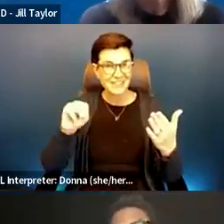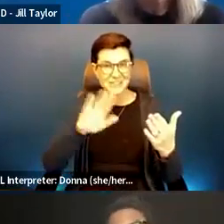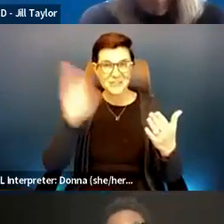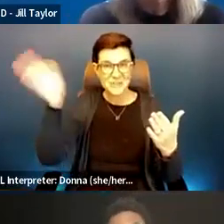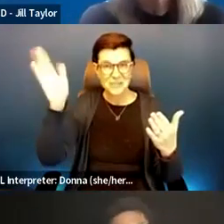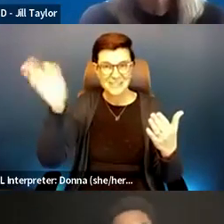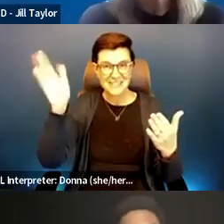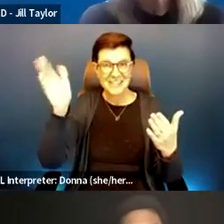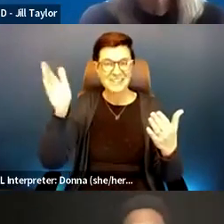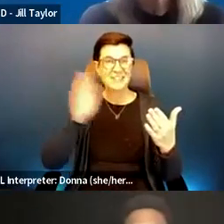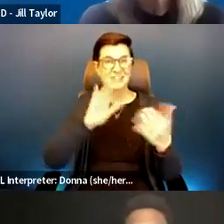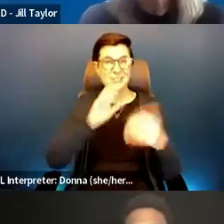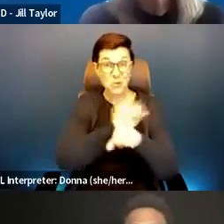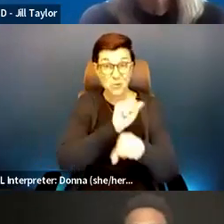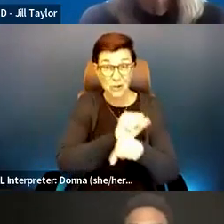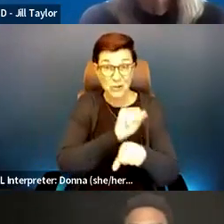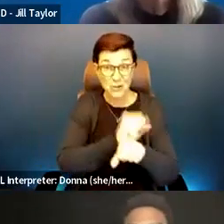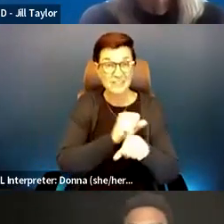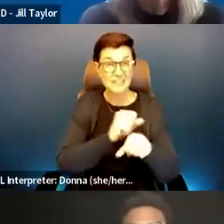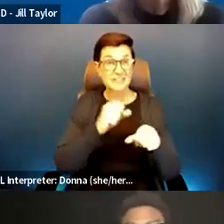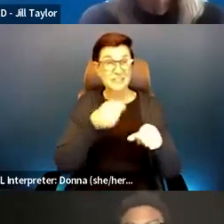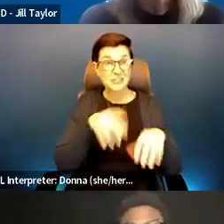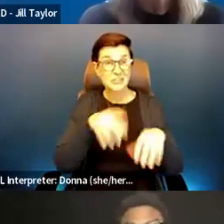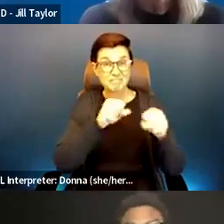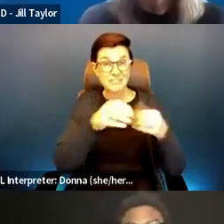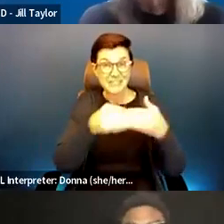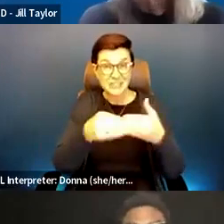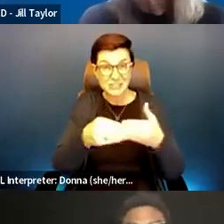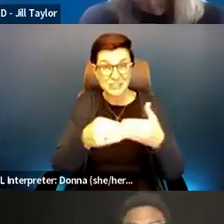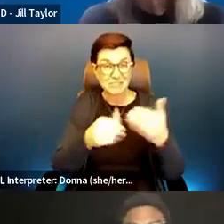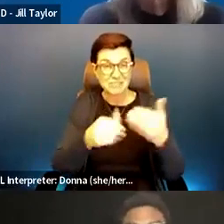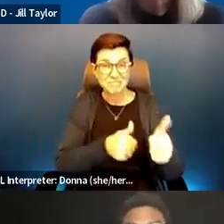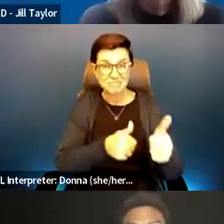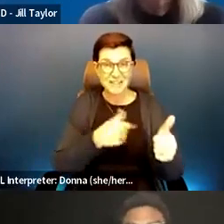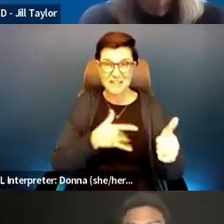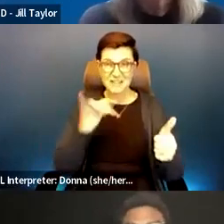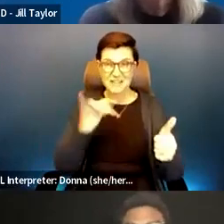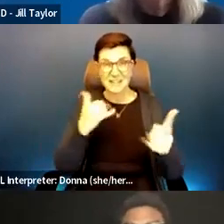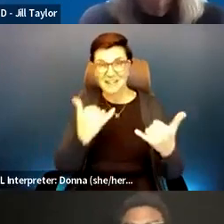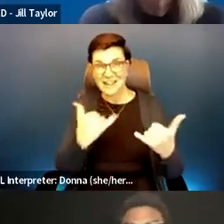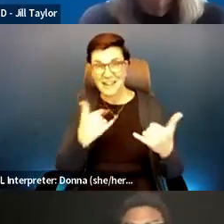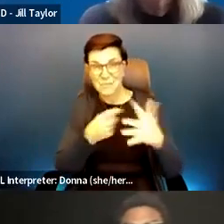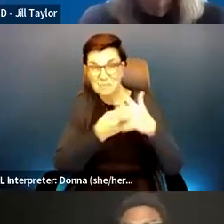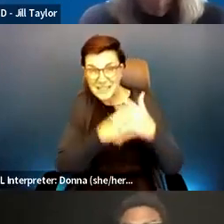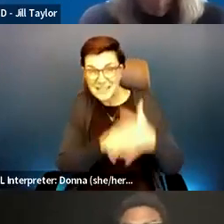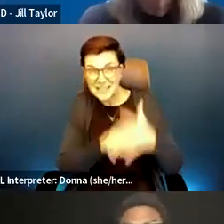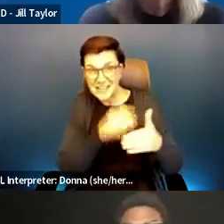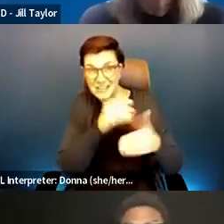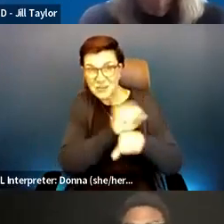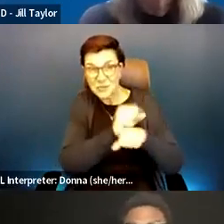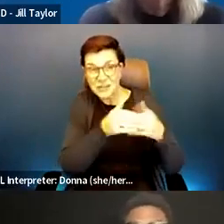for your work, for your leadership. I feel like we're just at the beginning of this pathway with you. And so if you are willing,